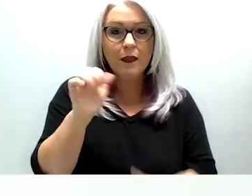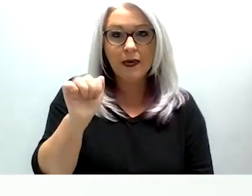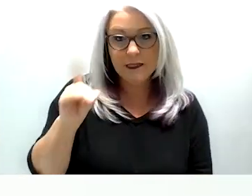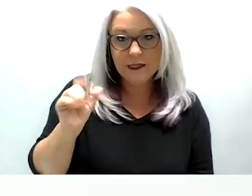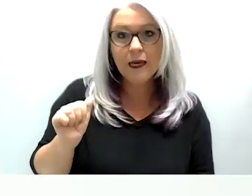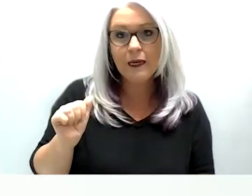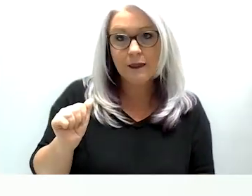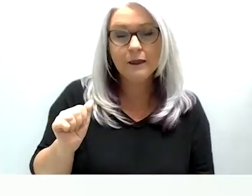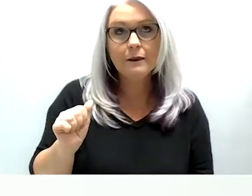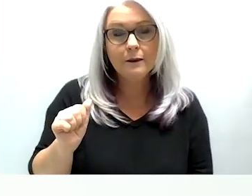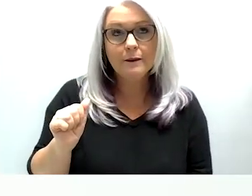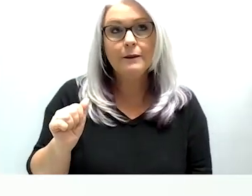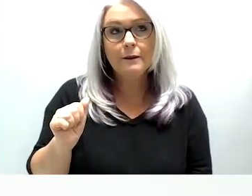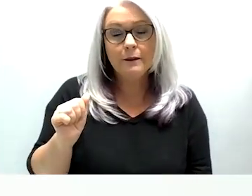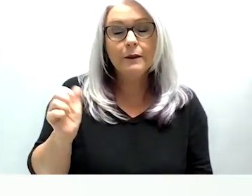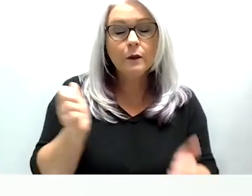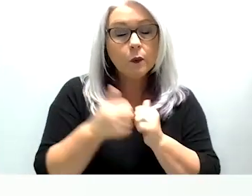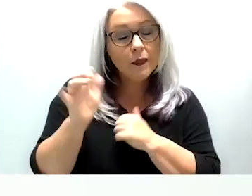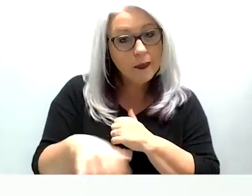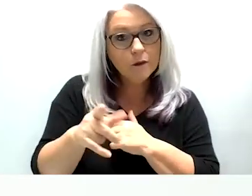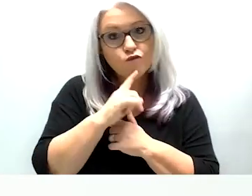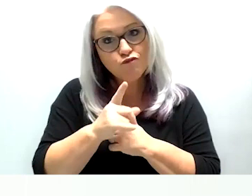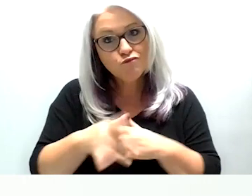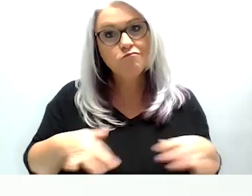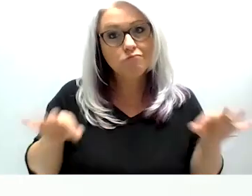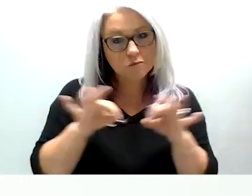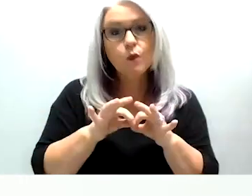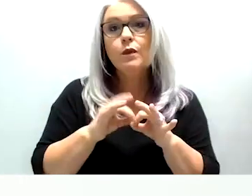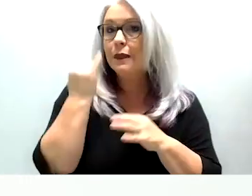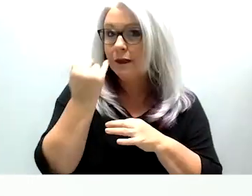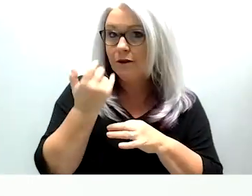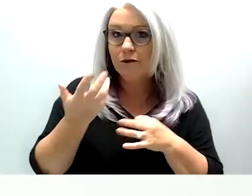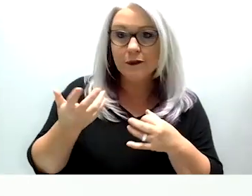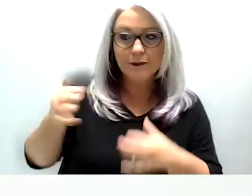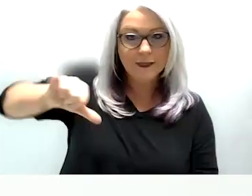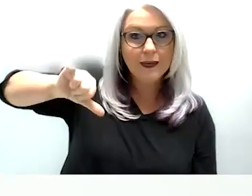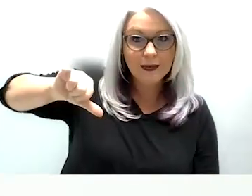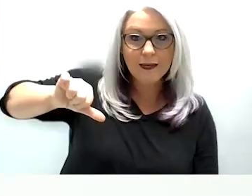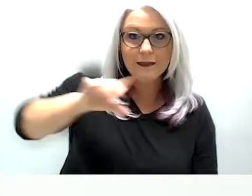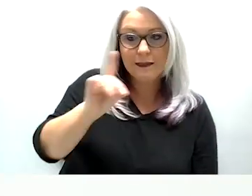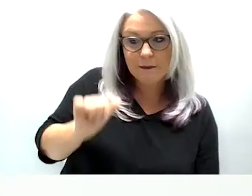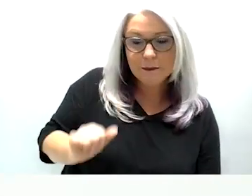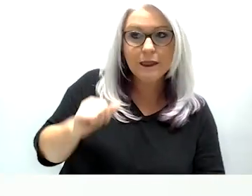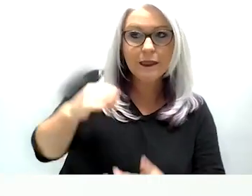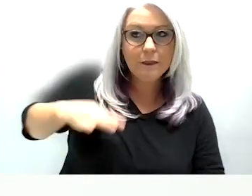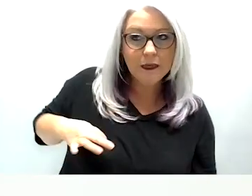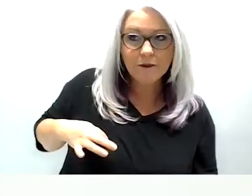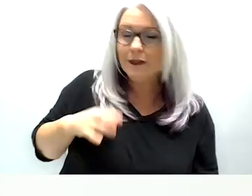And with that, it's also it to note that even if you have been denied disability benefits that does not mean that you are not